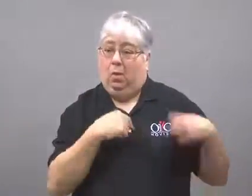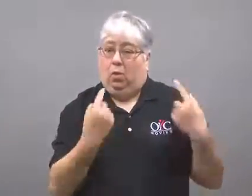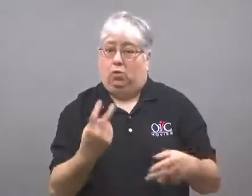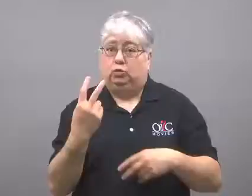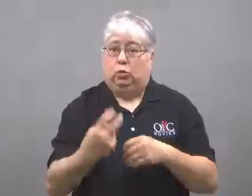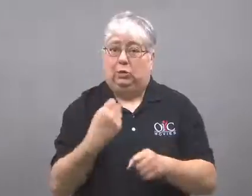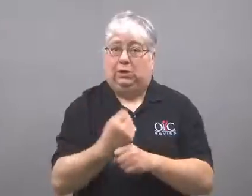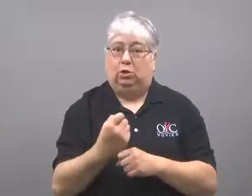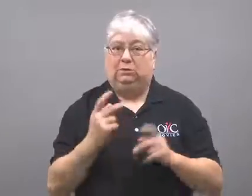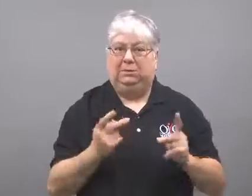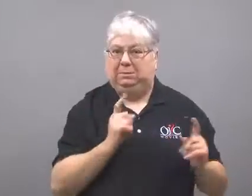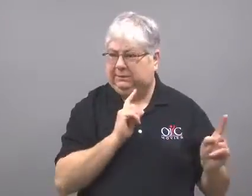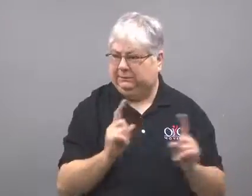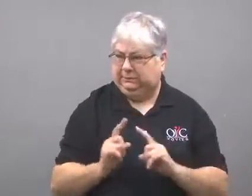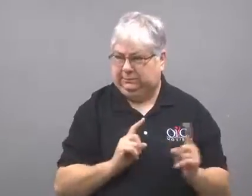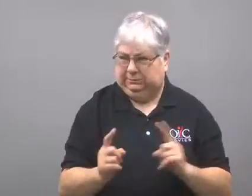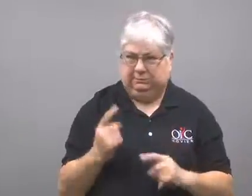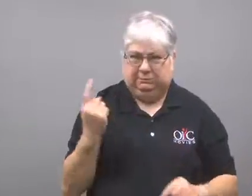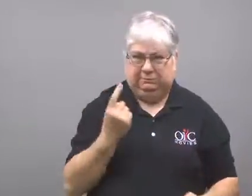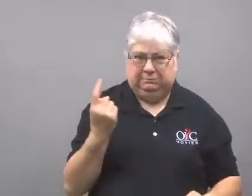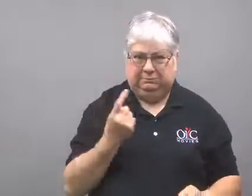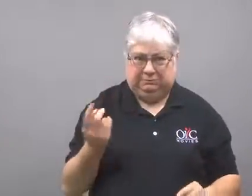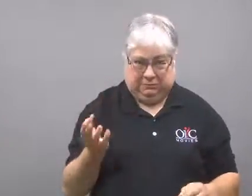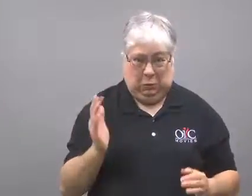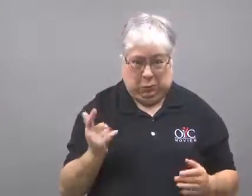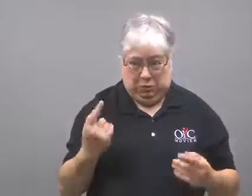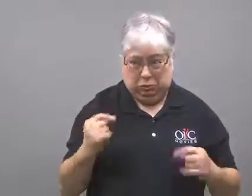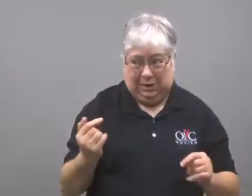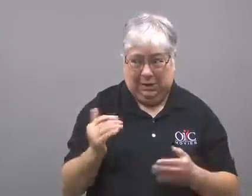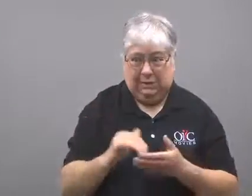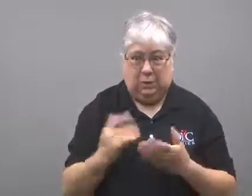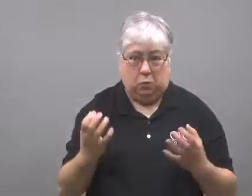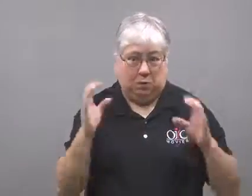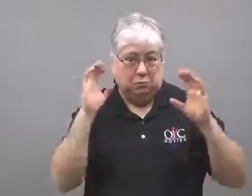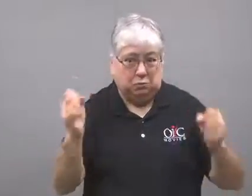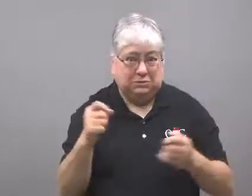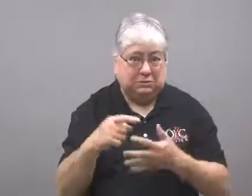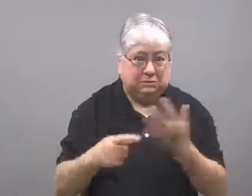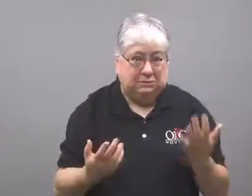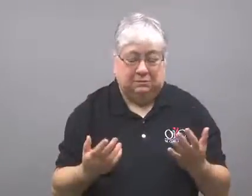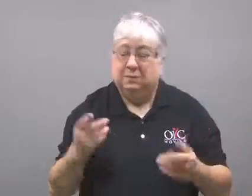In the two years since, people talked and wondered if she would try again.